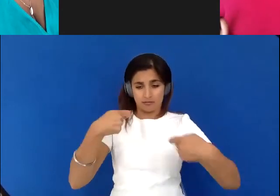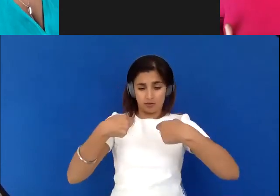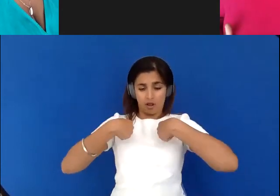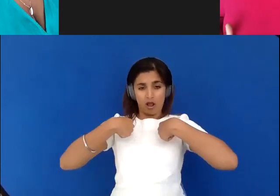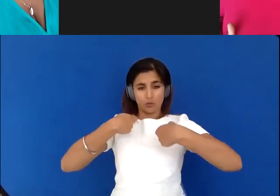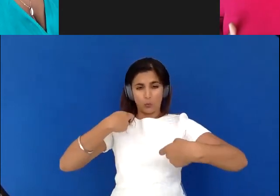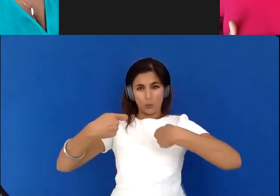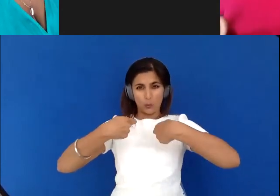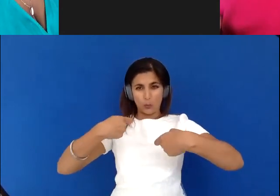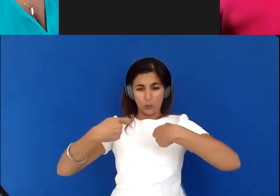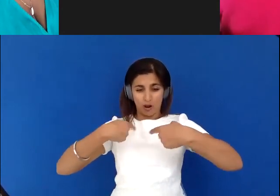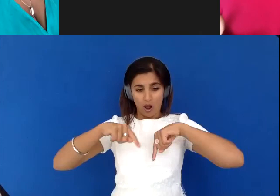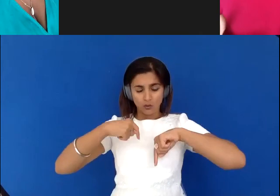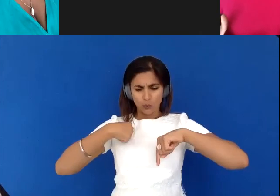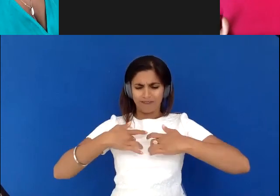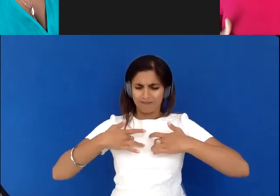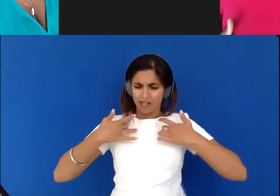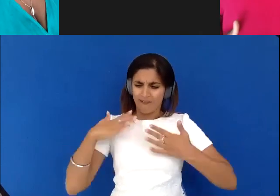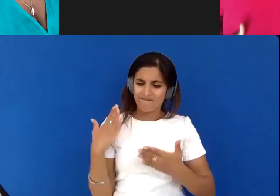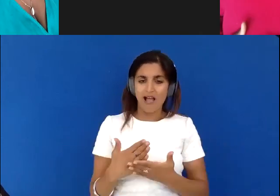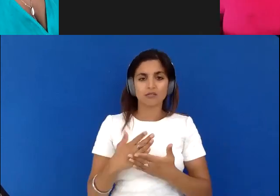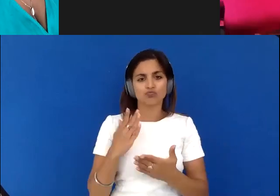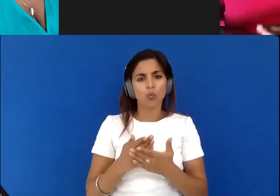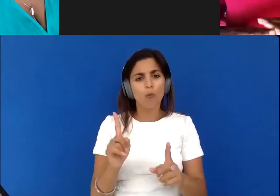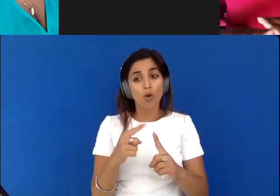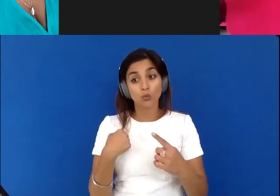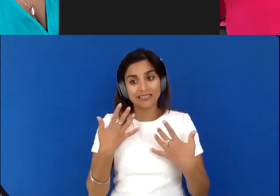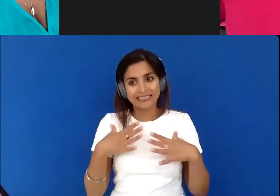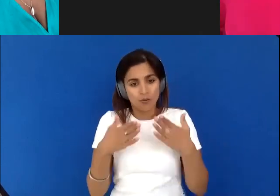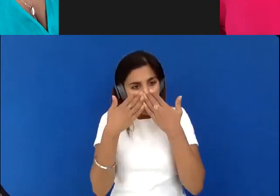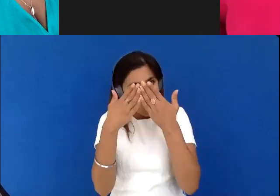we need to be open to learning that there is, there is more beyond our